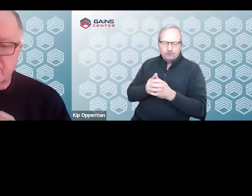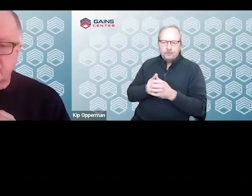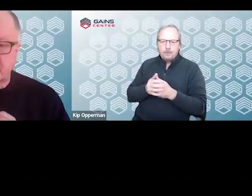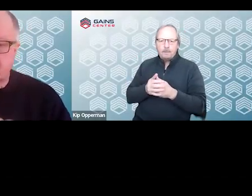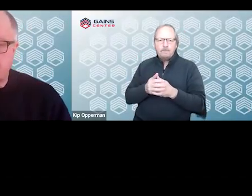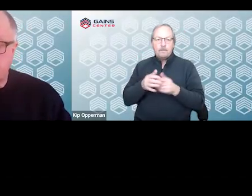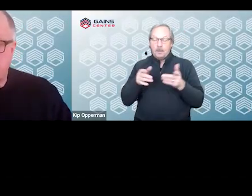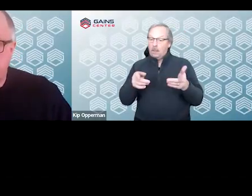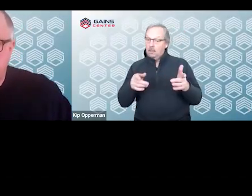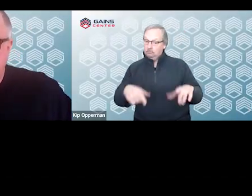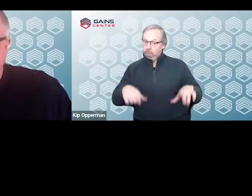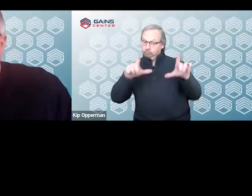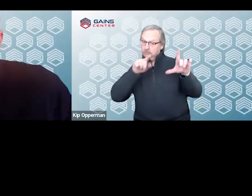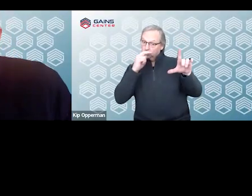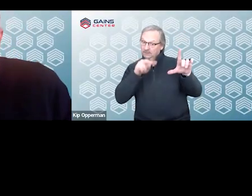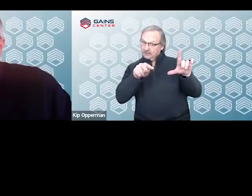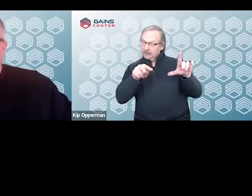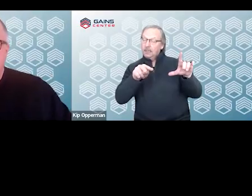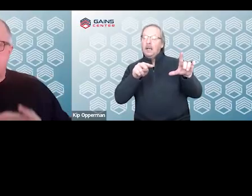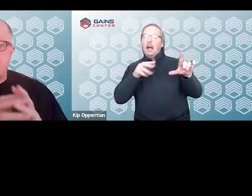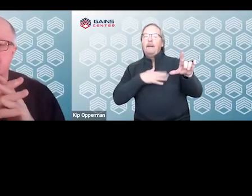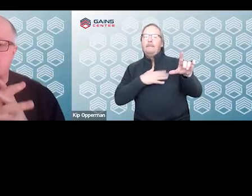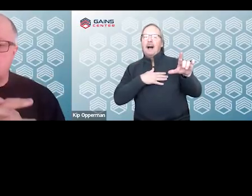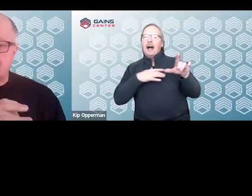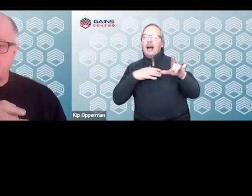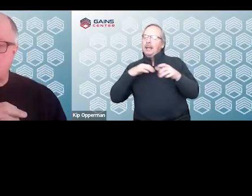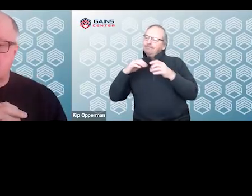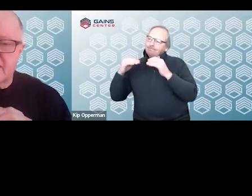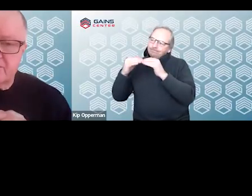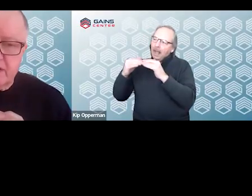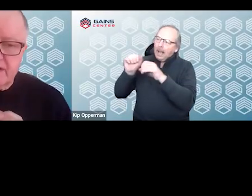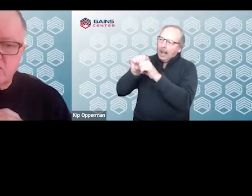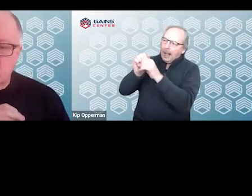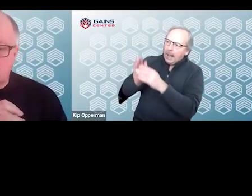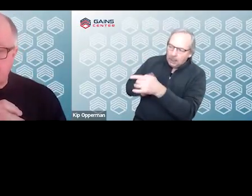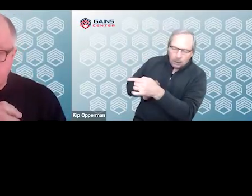who was a UCLA medical student, looks at which drugs have played a role.